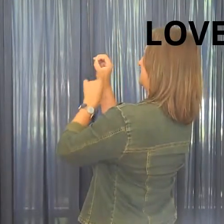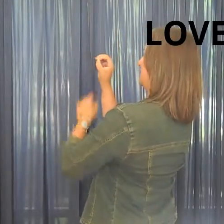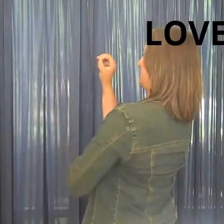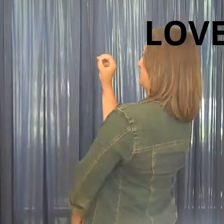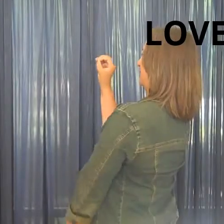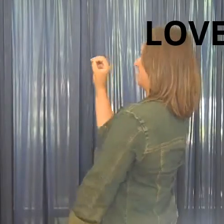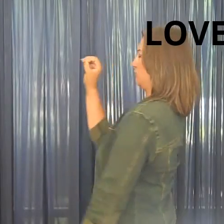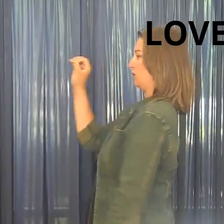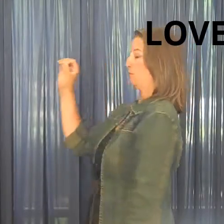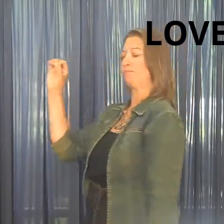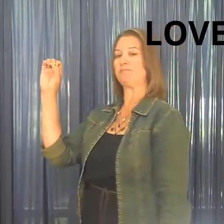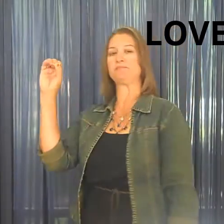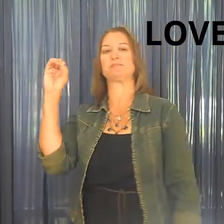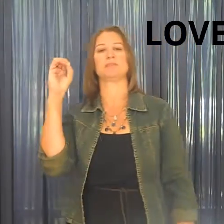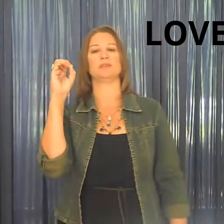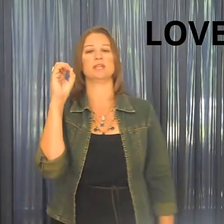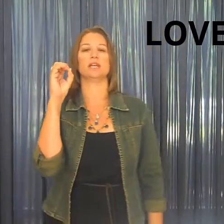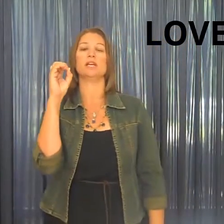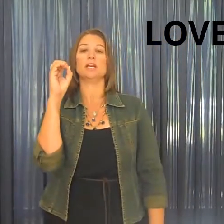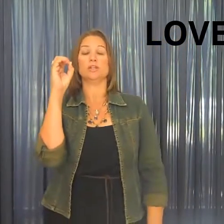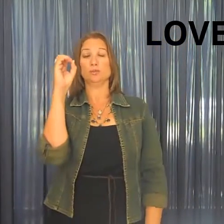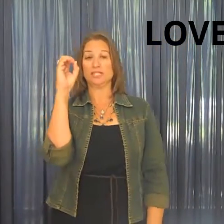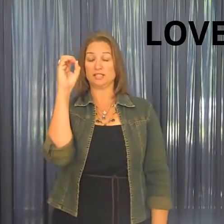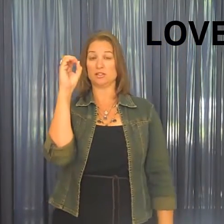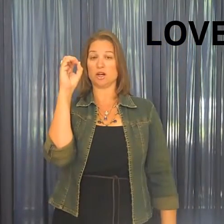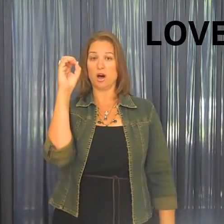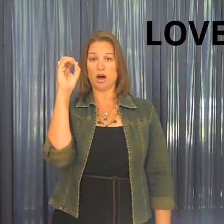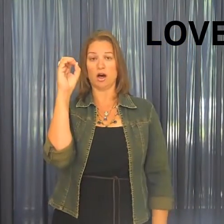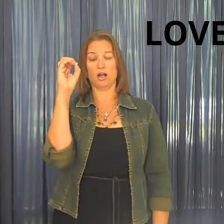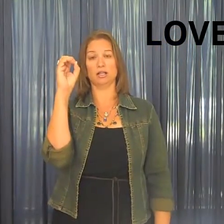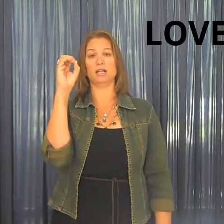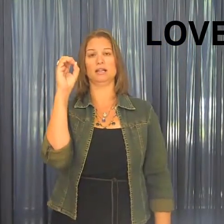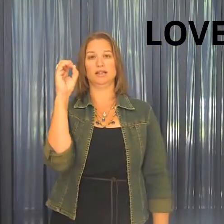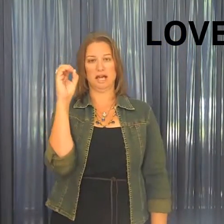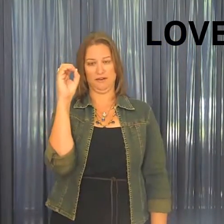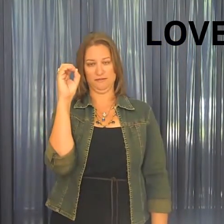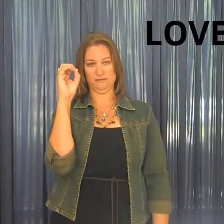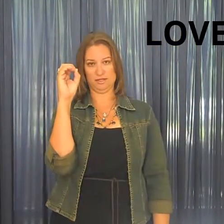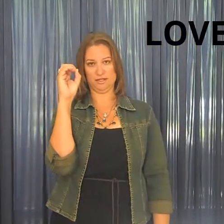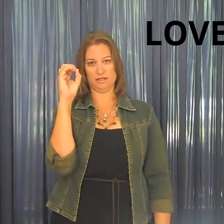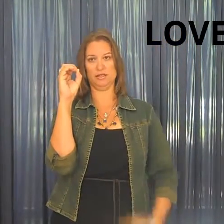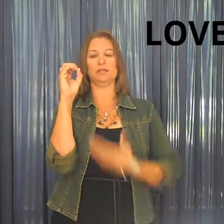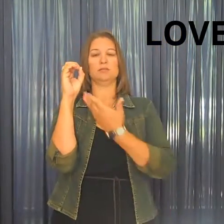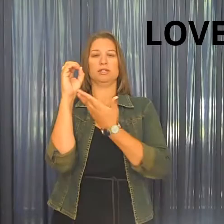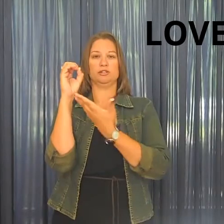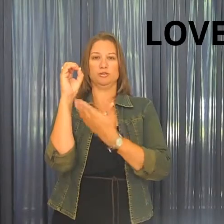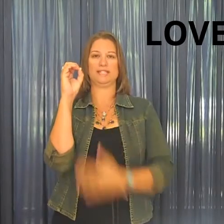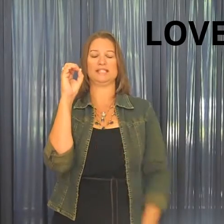and can see the shape of a zero. You would still call "Love", but you are doing the